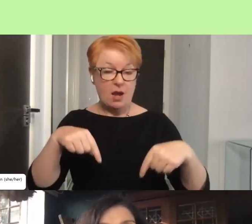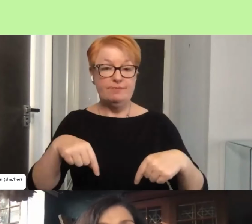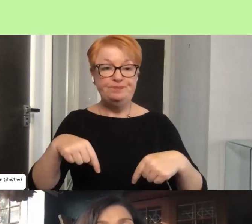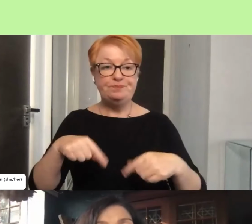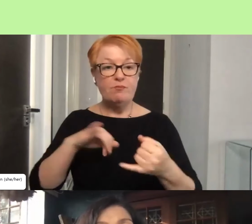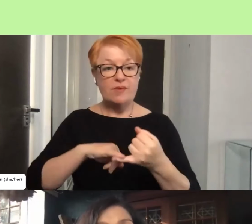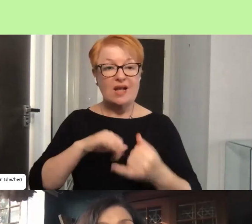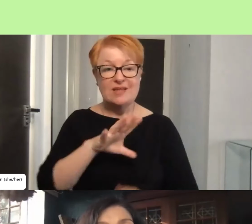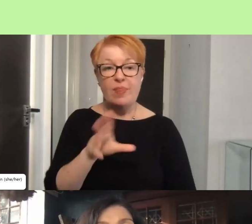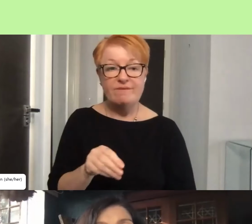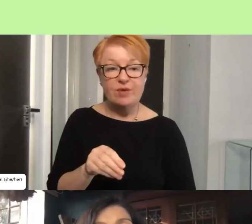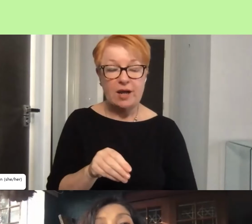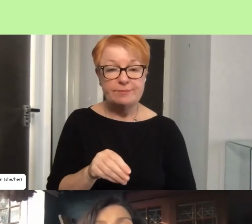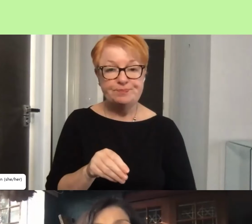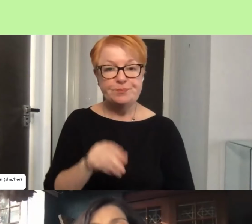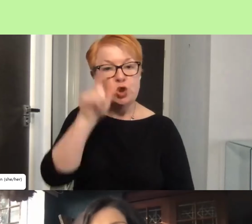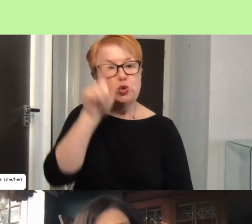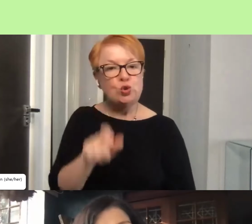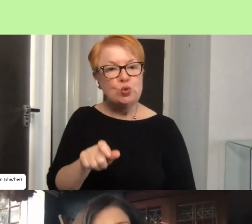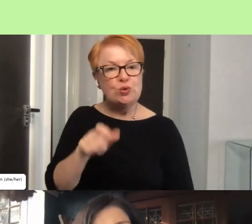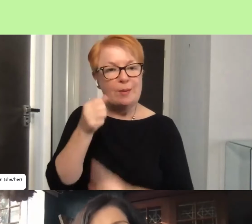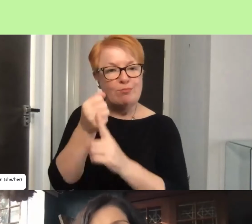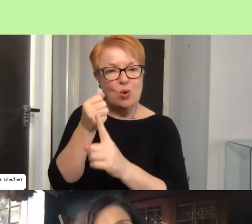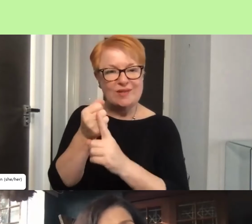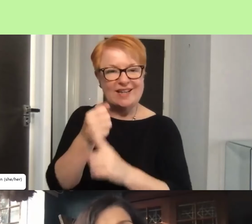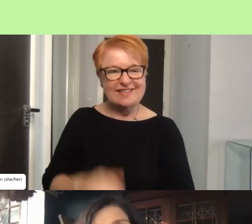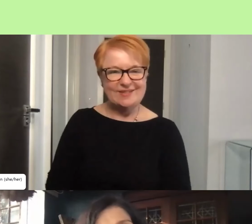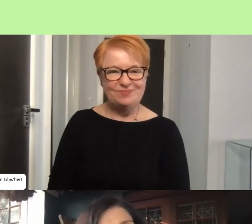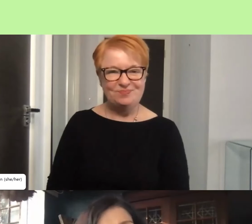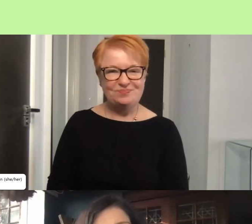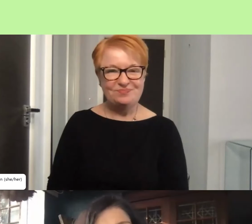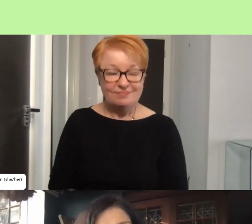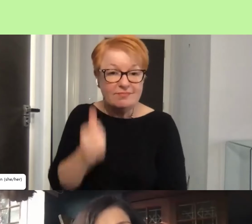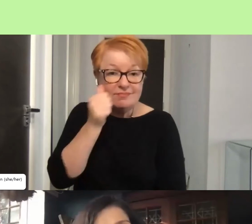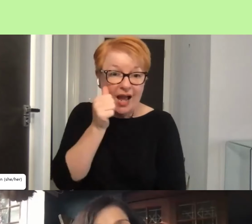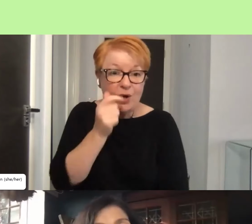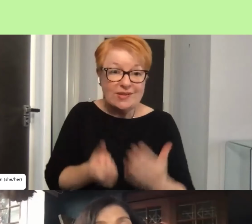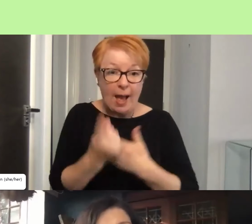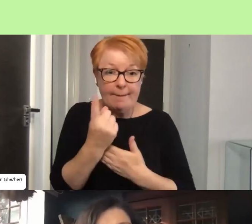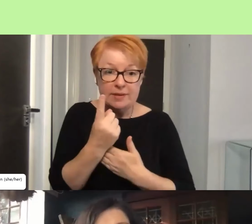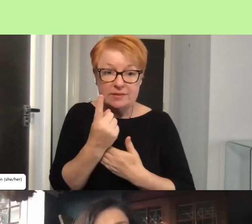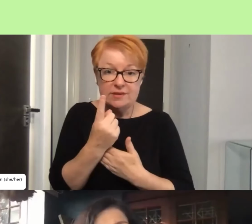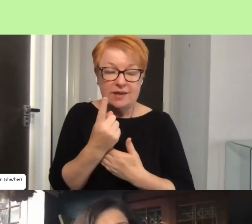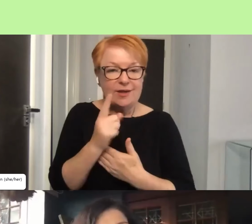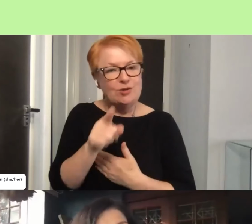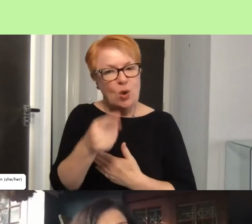So, I know that's actually happened without you know, ever even planning it. So, I'd love for you to speak about this.